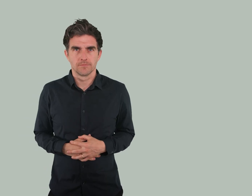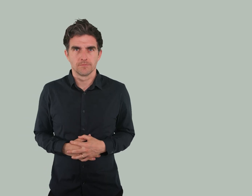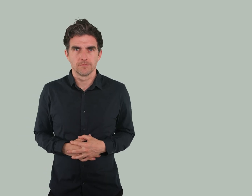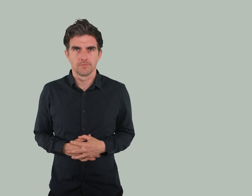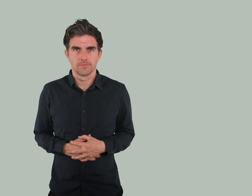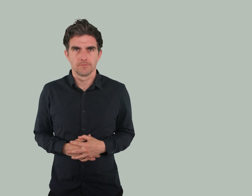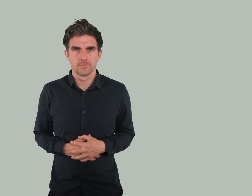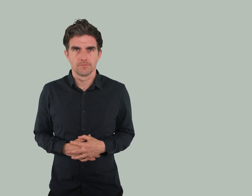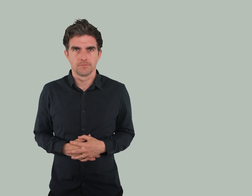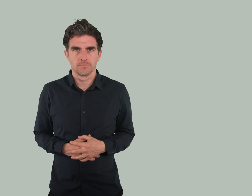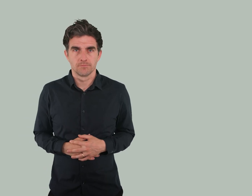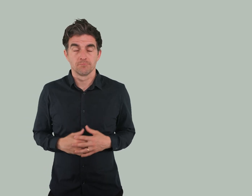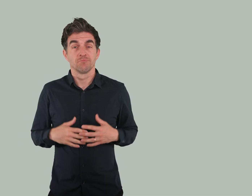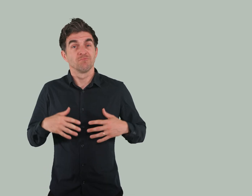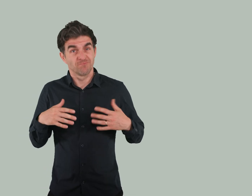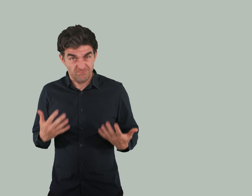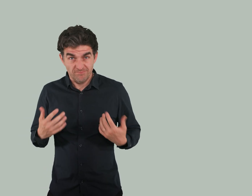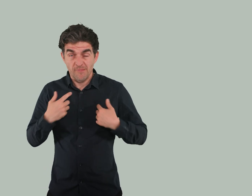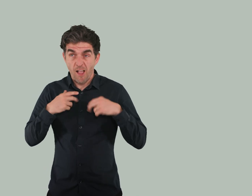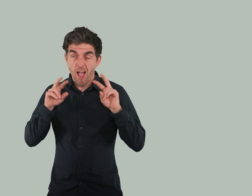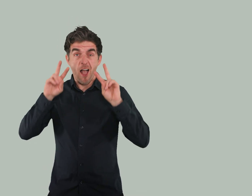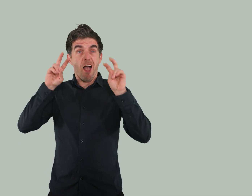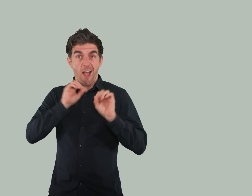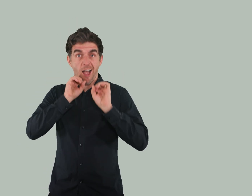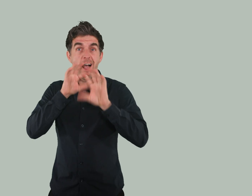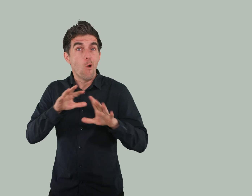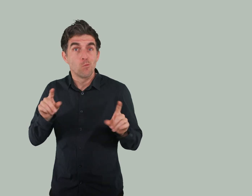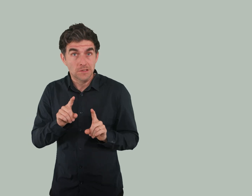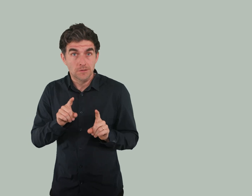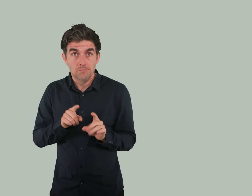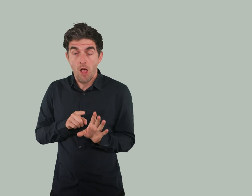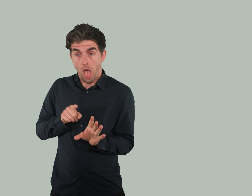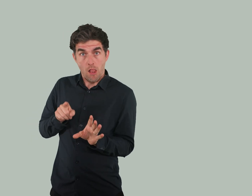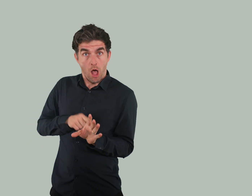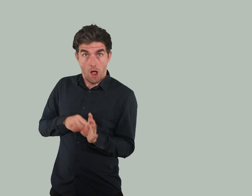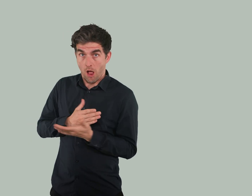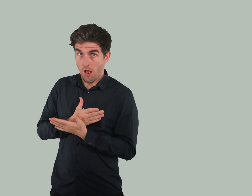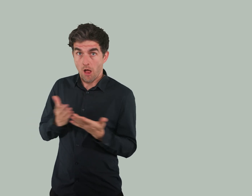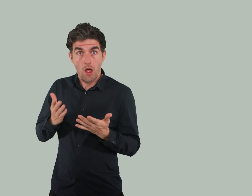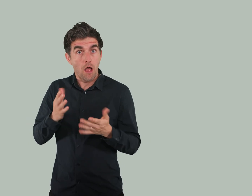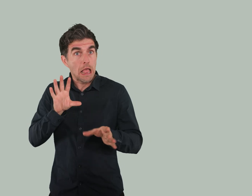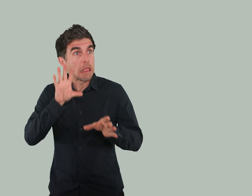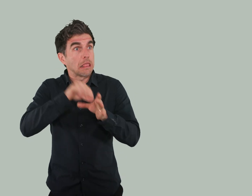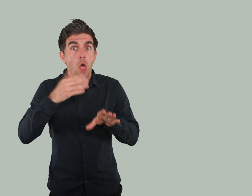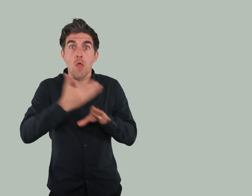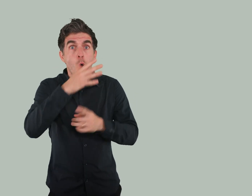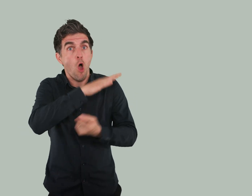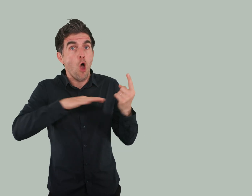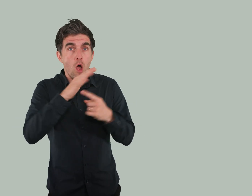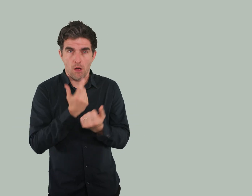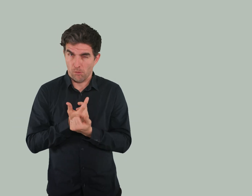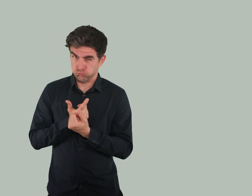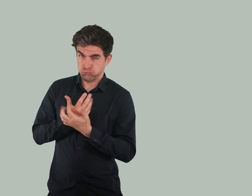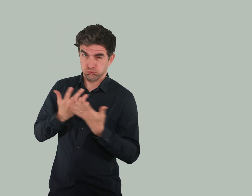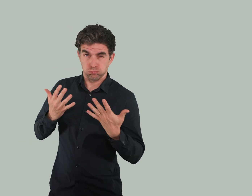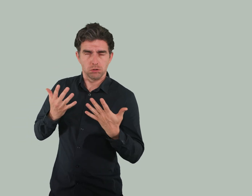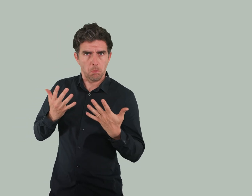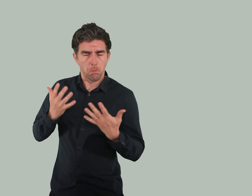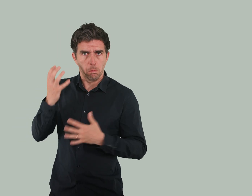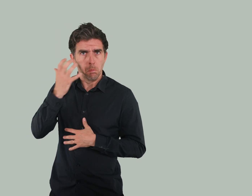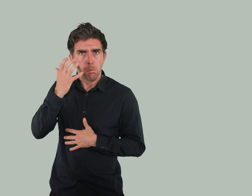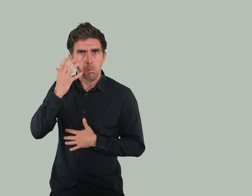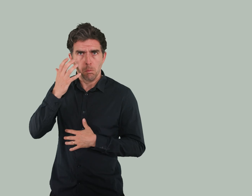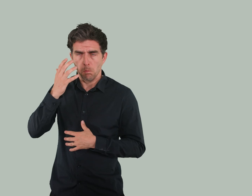209. In headline terms, the youth share of the labour market